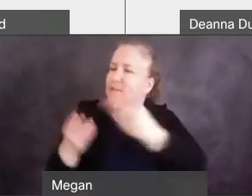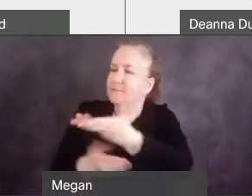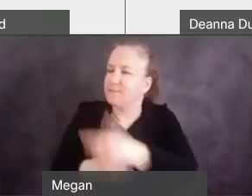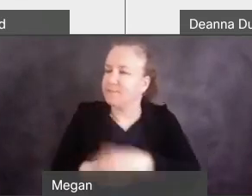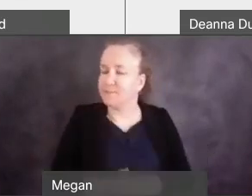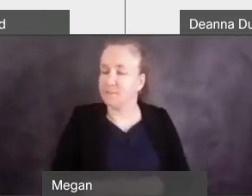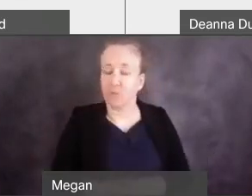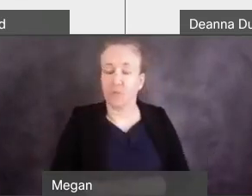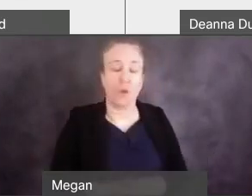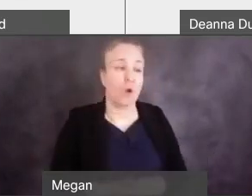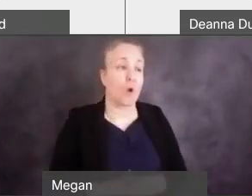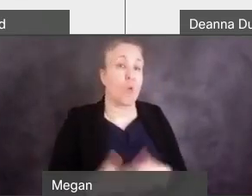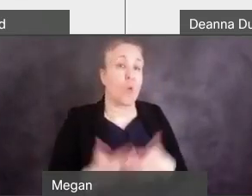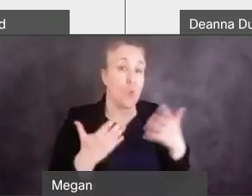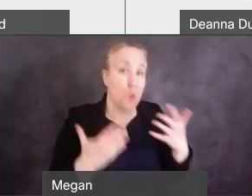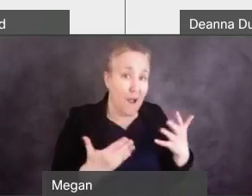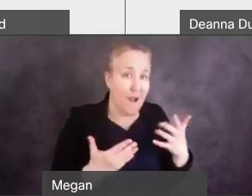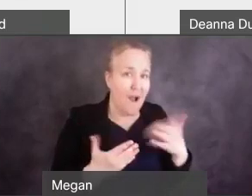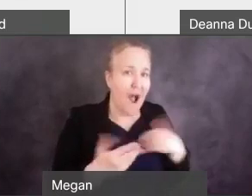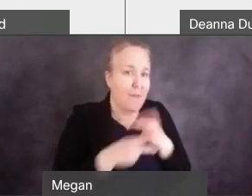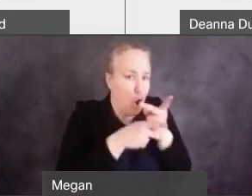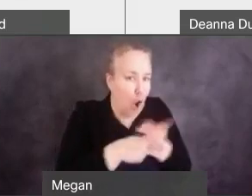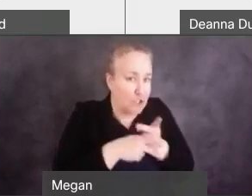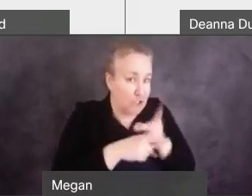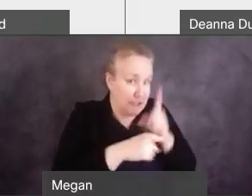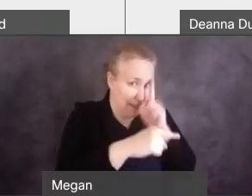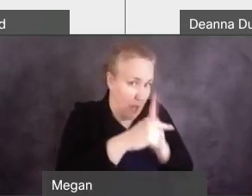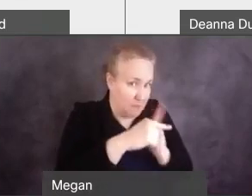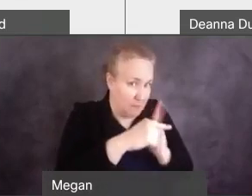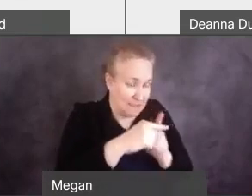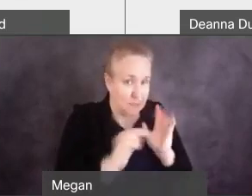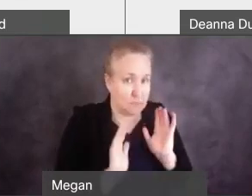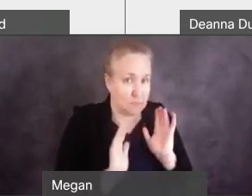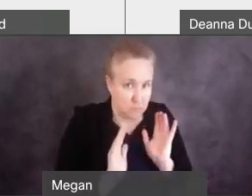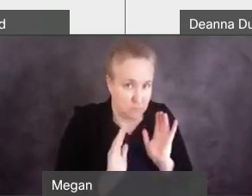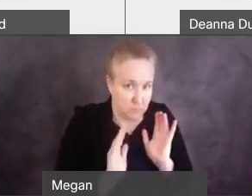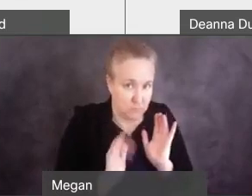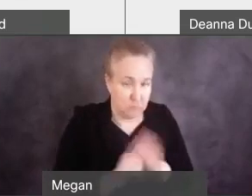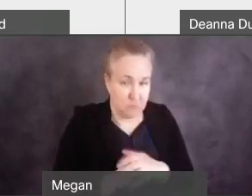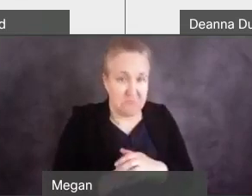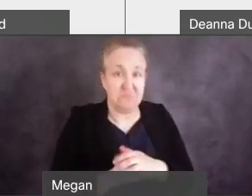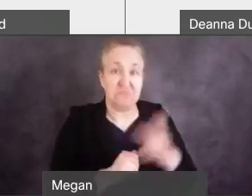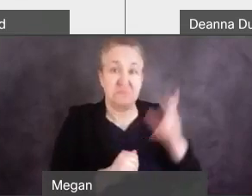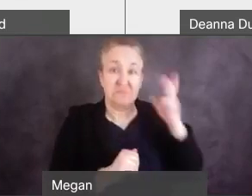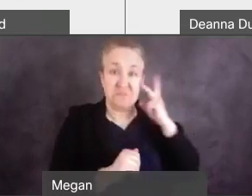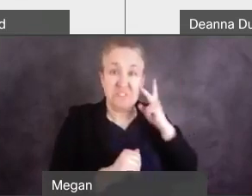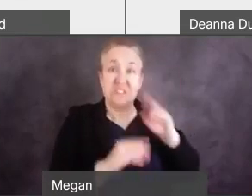[Commissioner Arkoosh] Well, I'm cautiously optimistic. It's been great to see such a steady decline in our numbers,